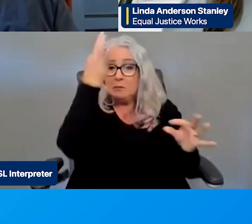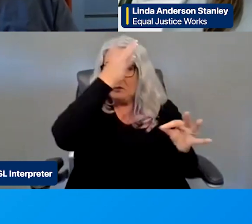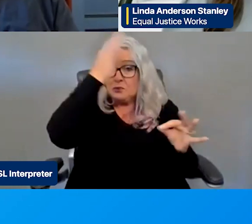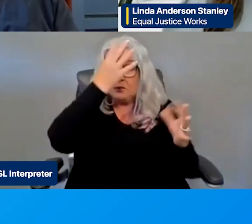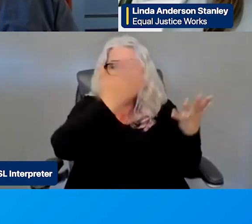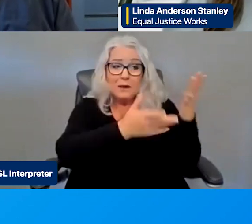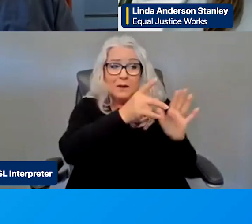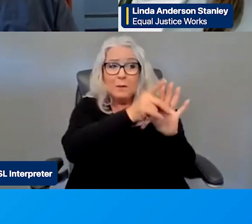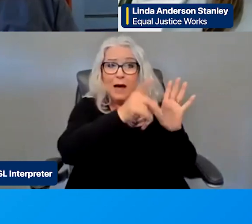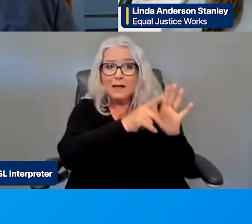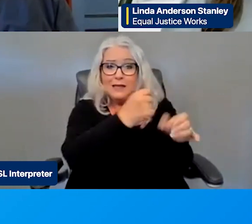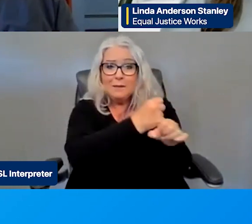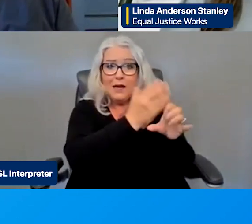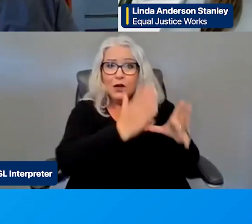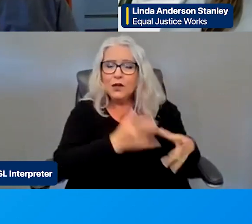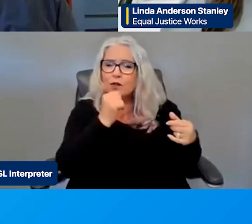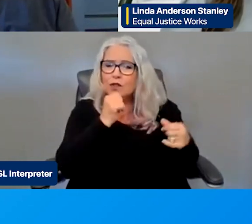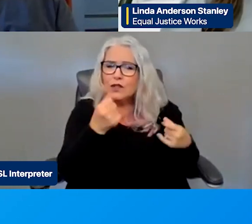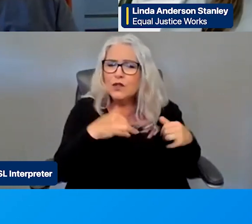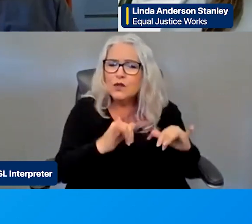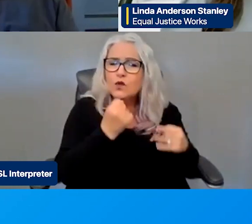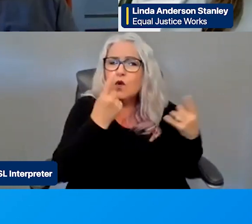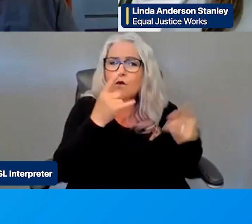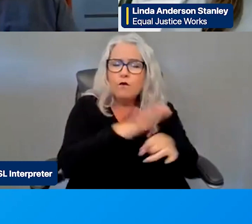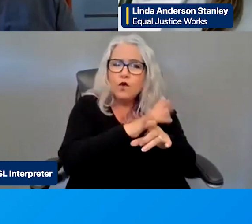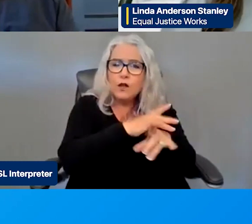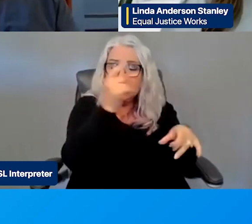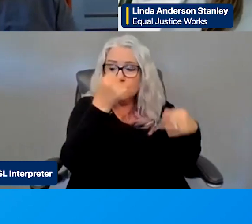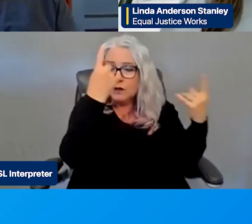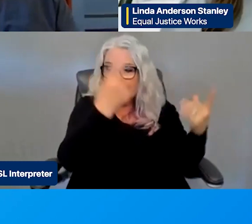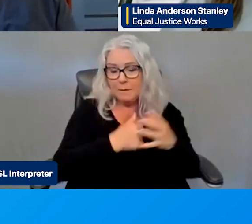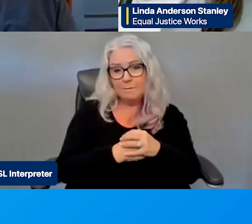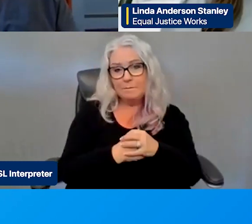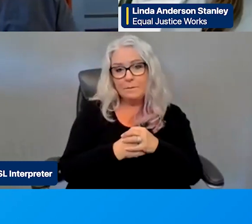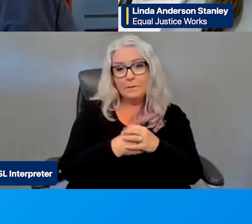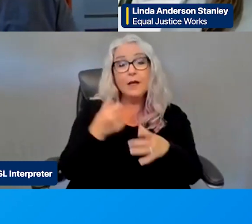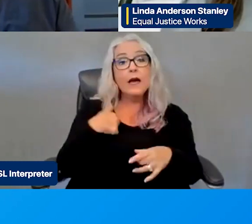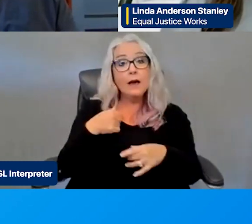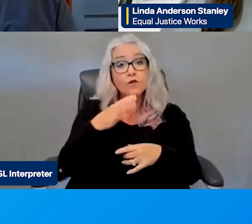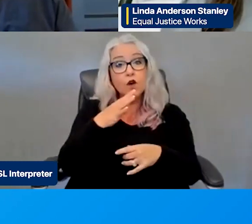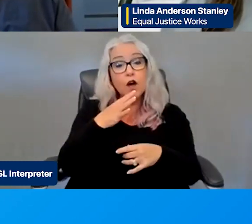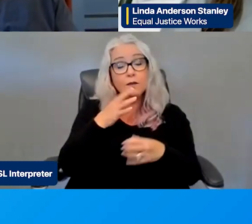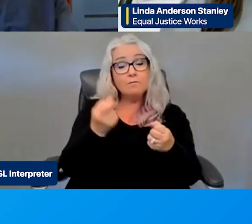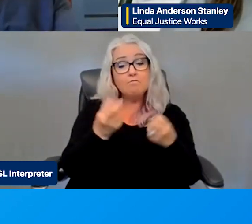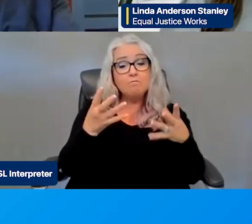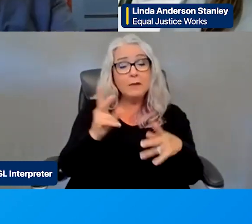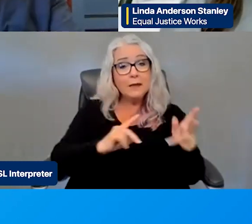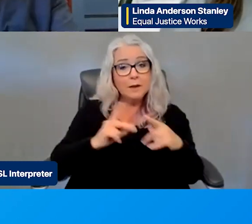who are the policy makers. I have spoken with folks there about once the trial was